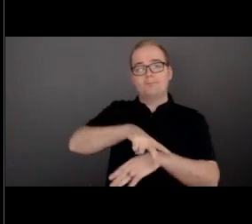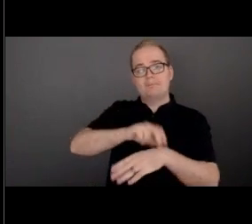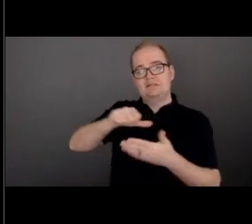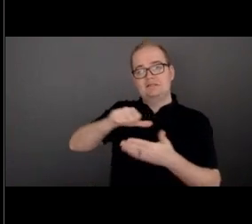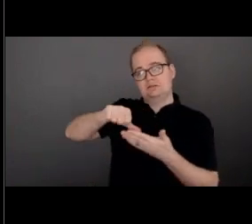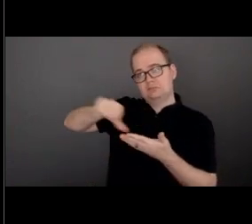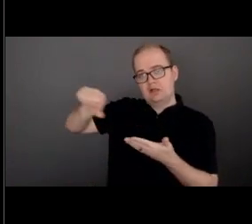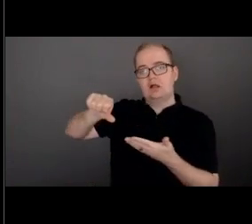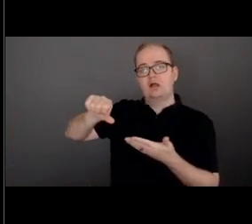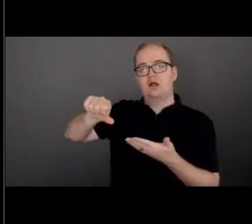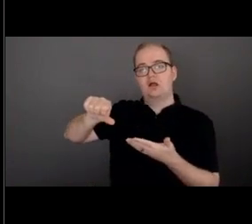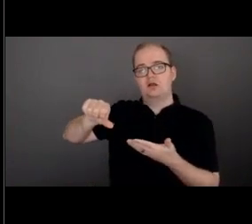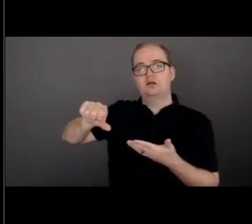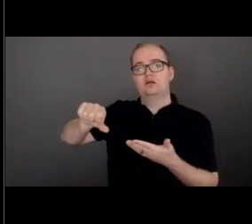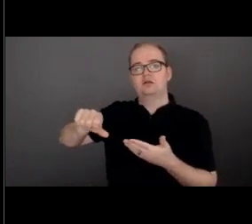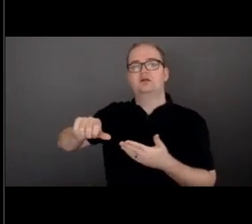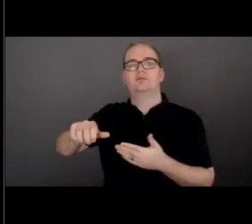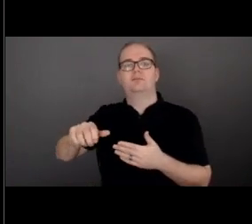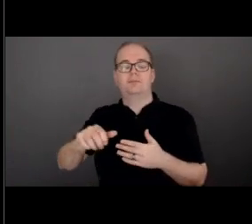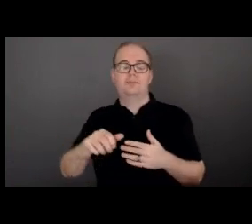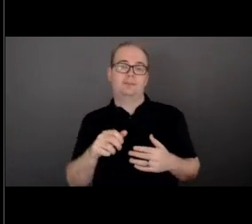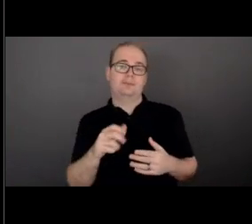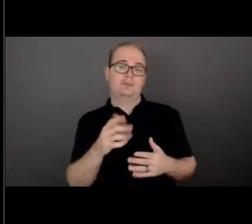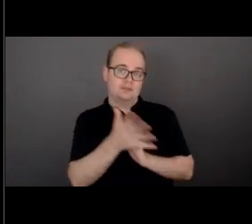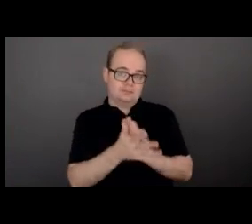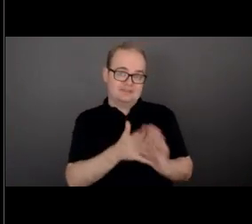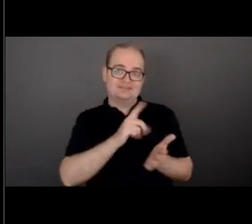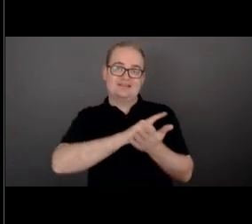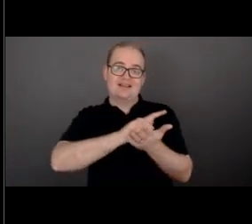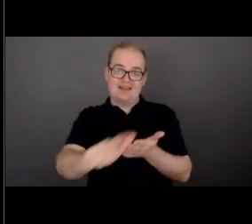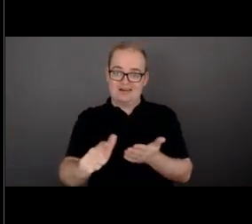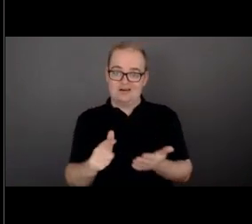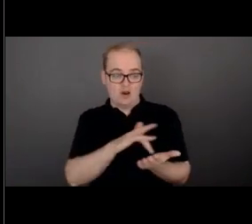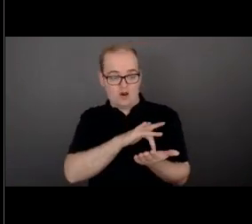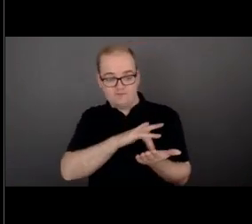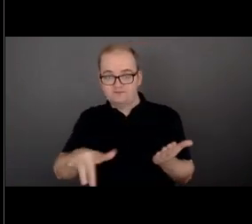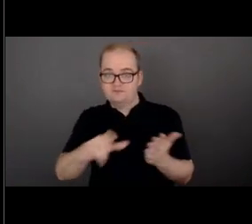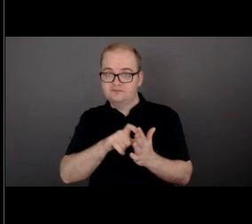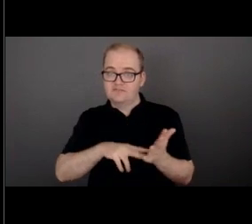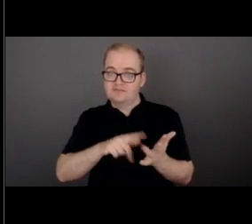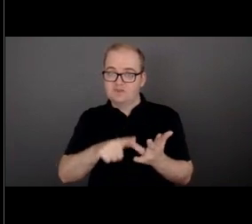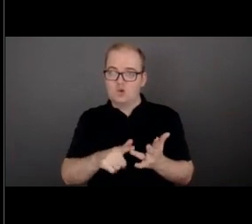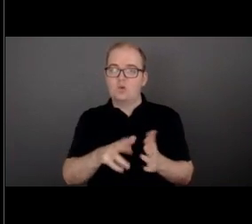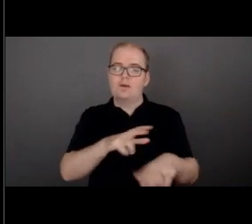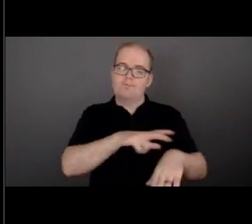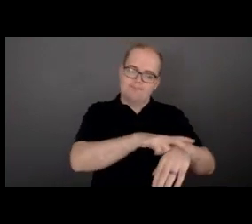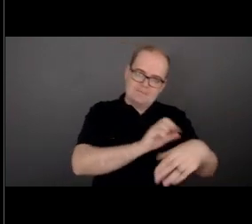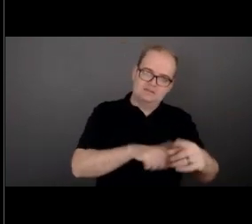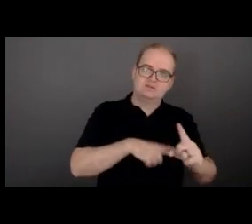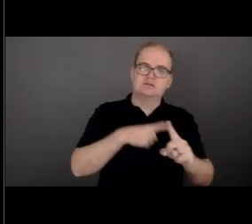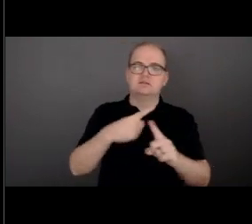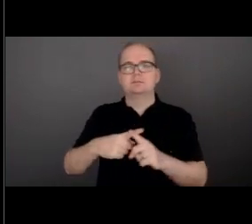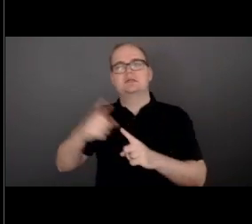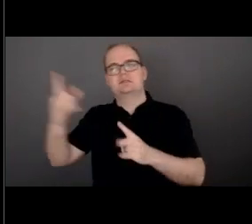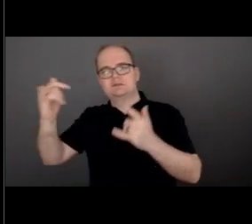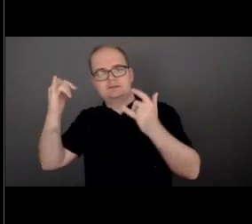both need to be satisfied that the removal of this DVO is not due risk.